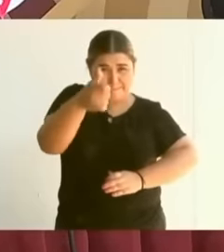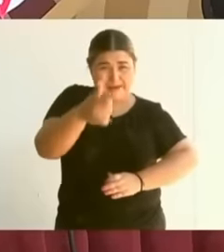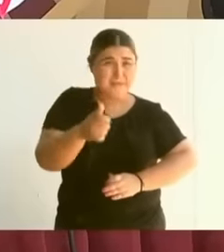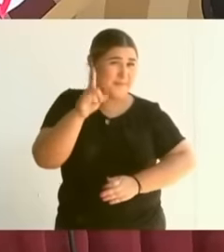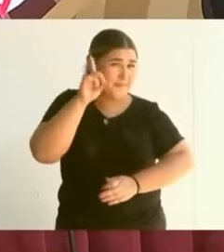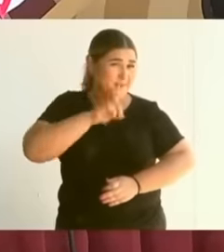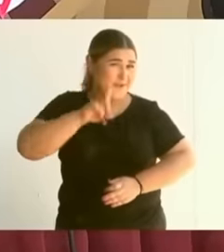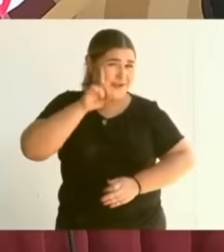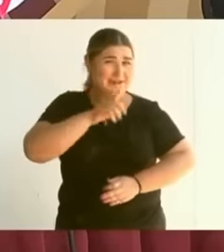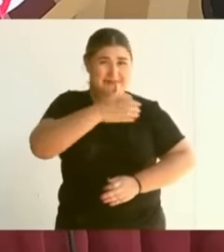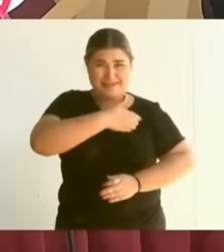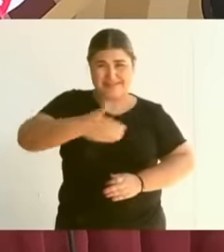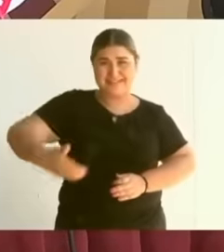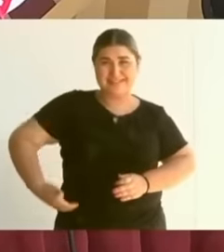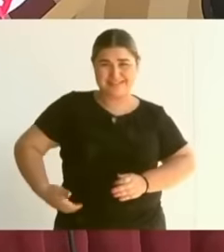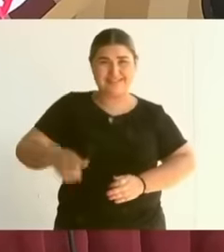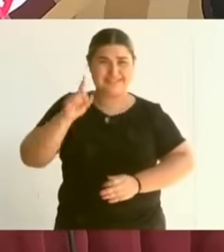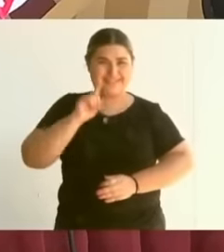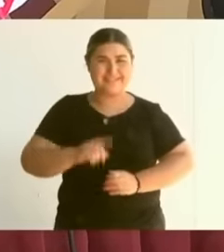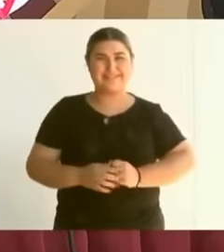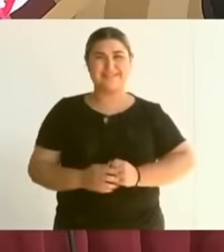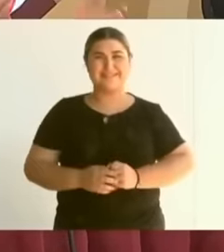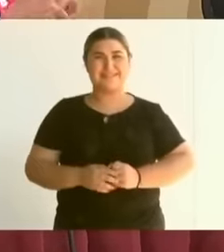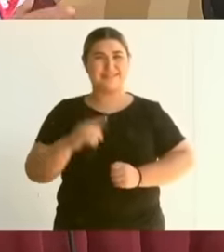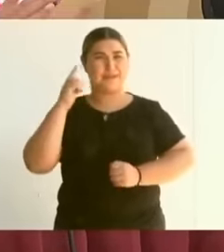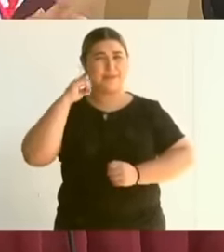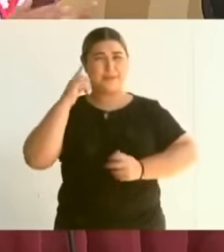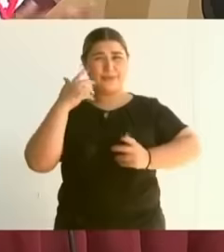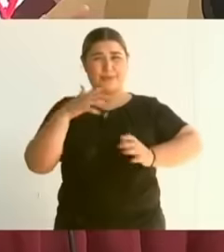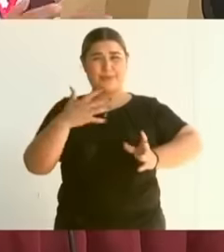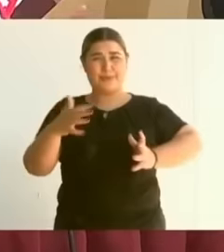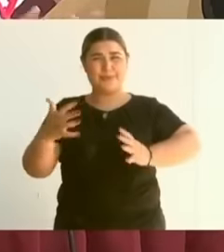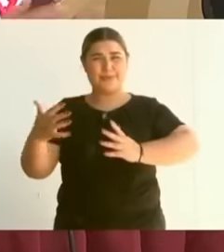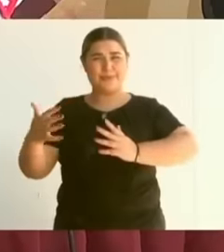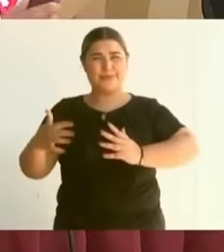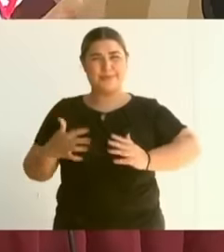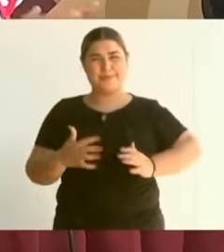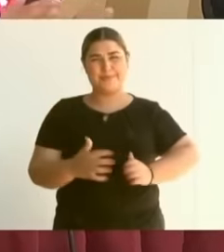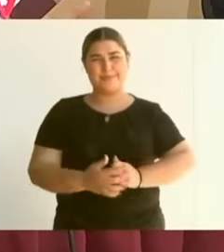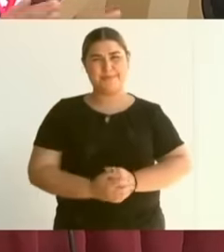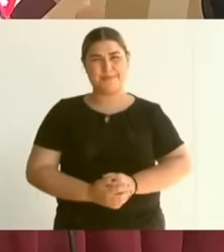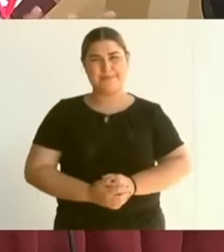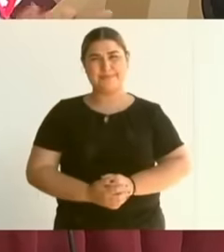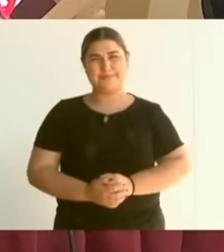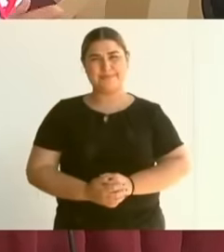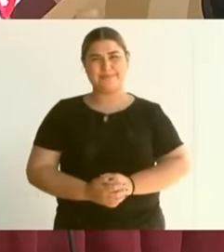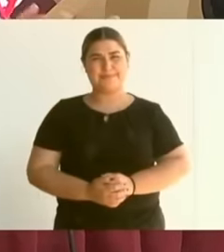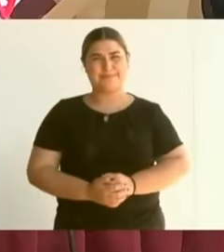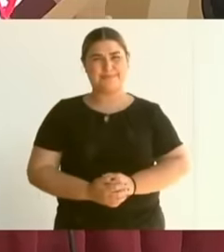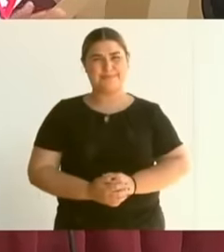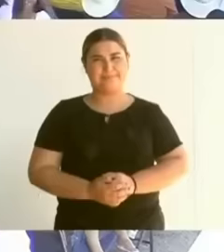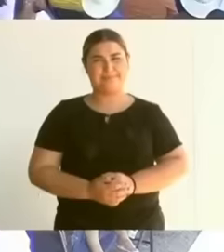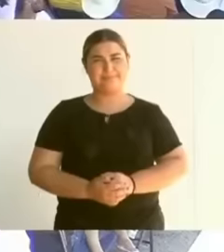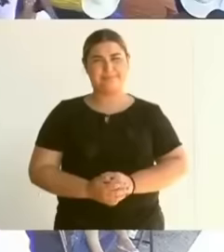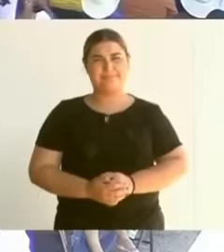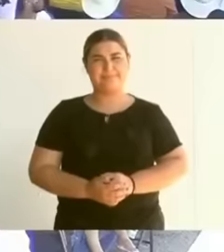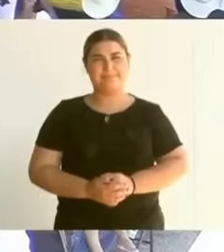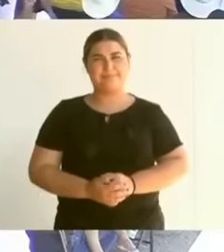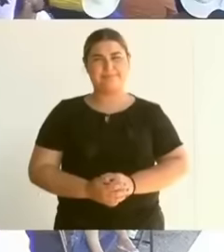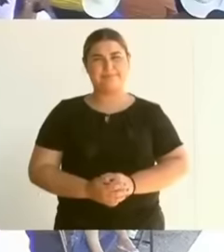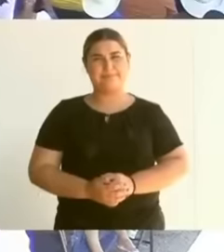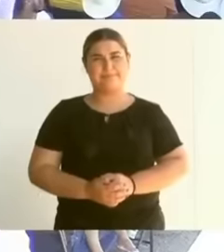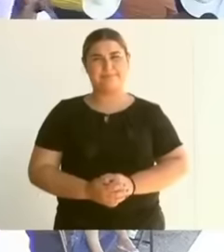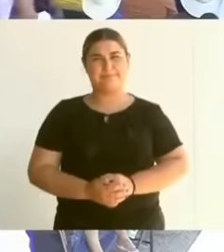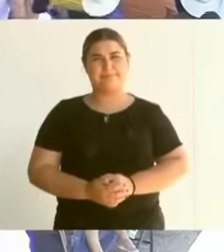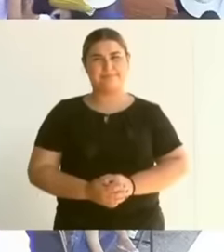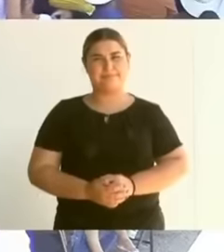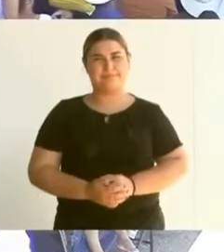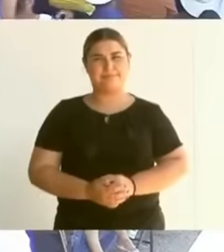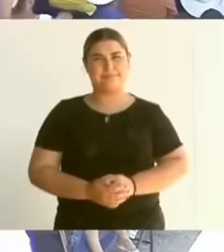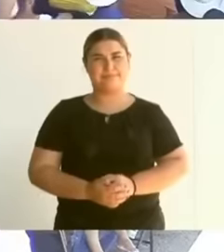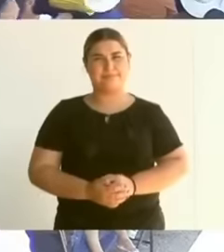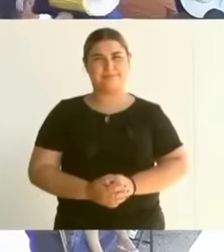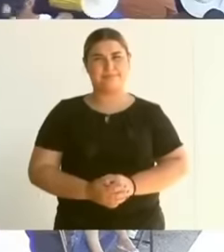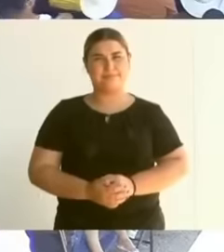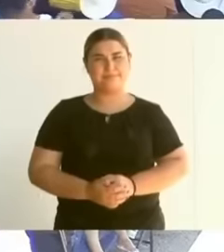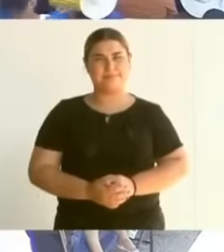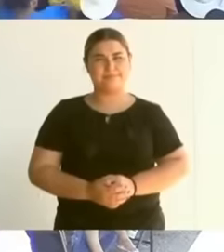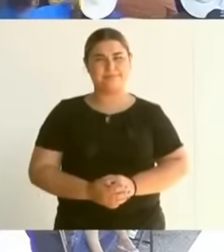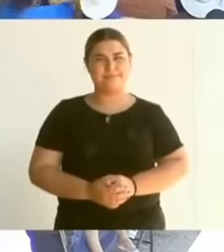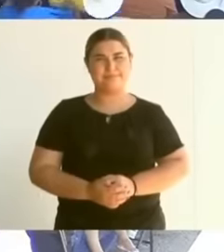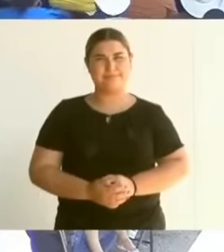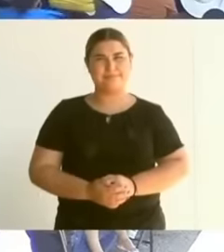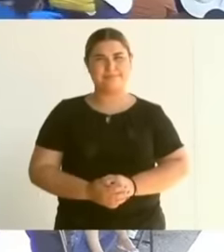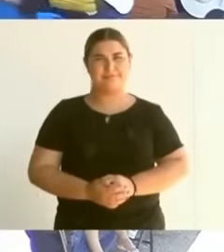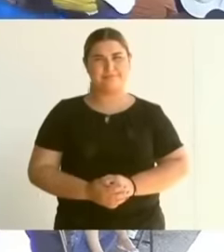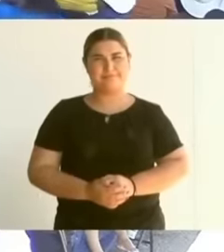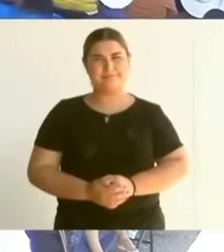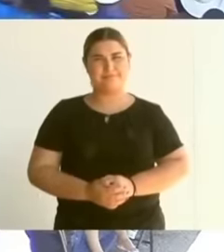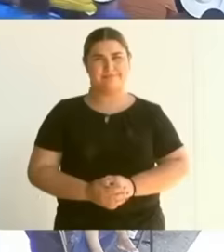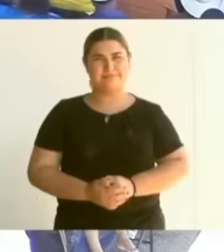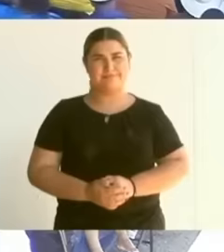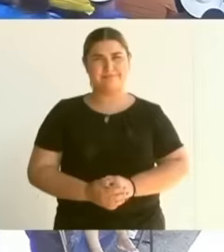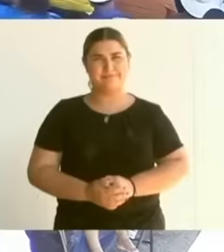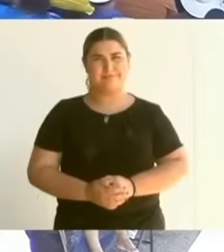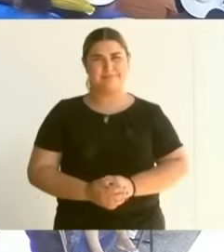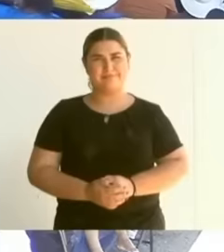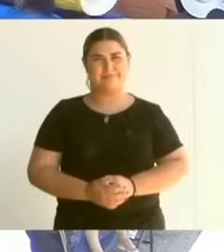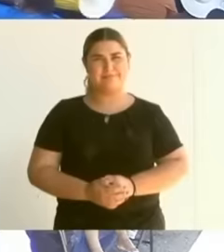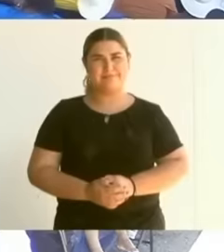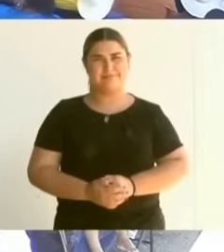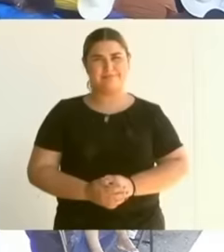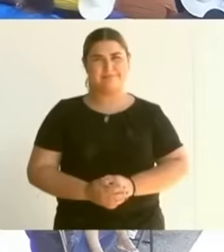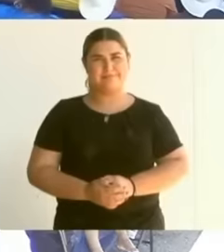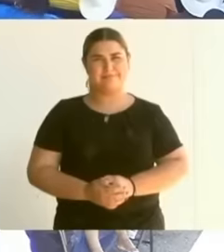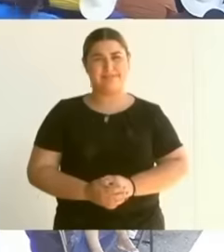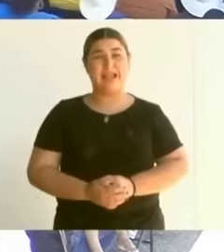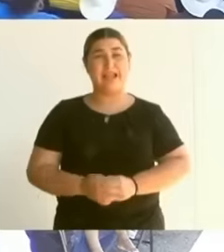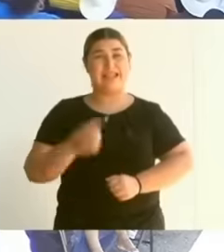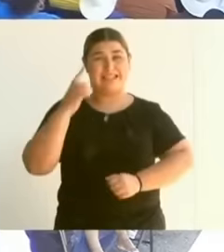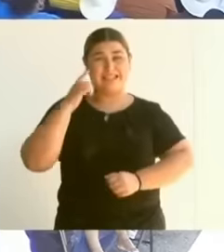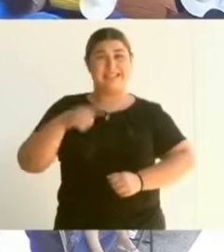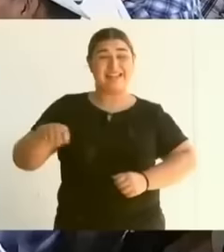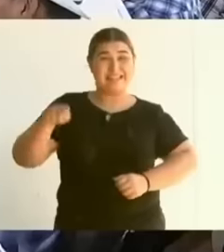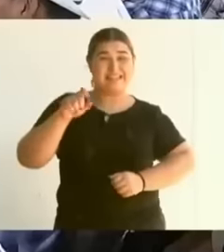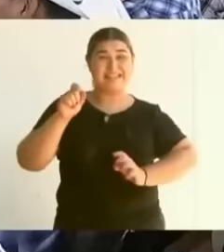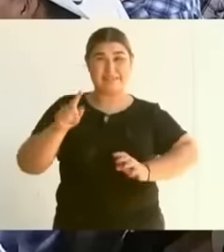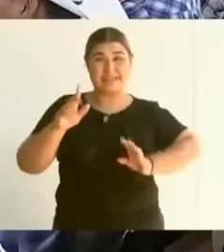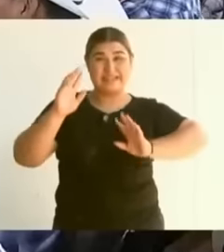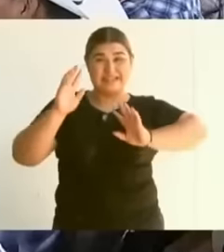president and that is